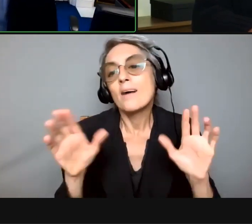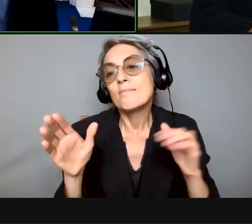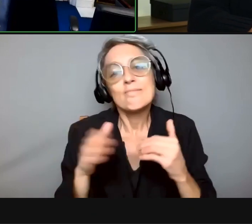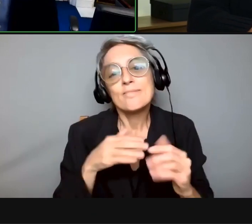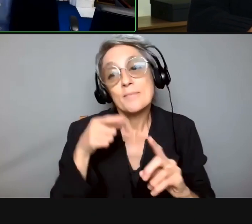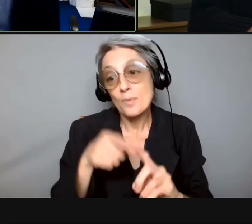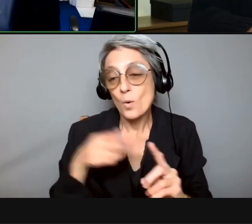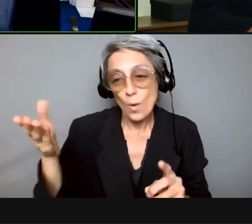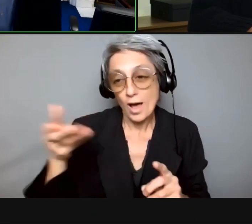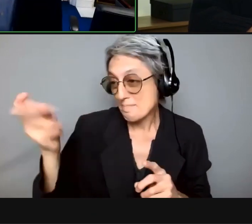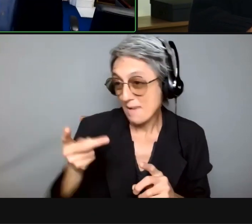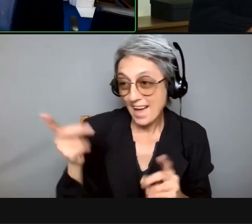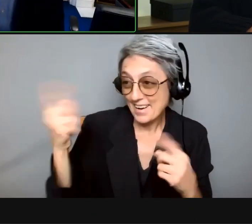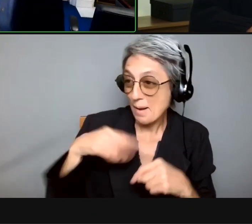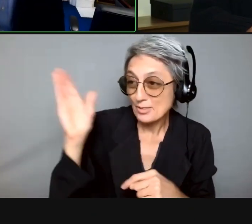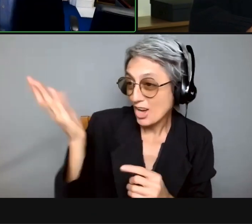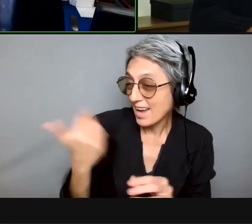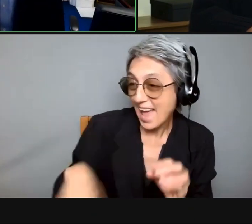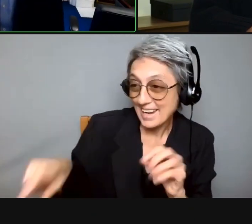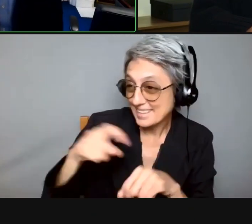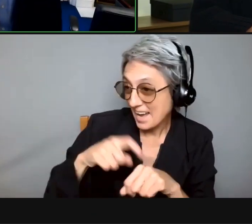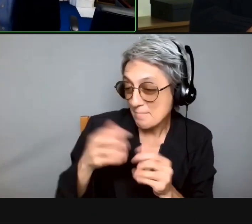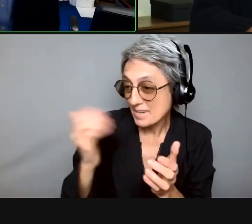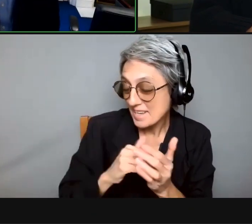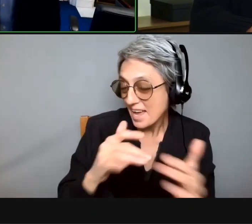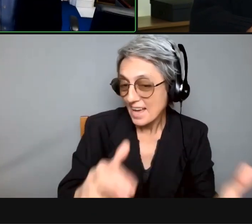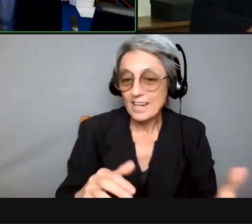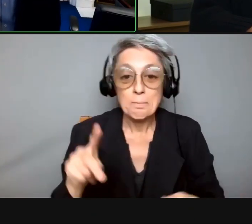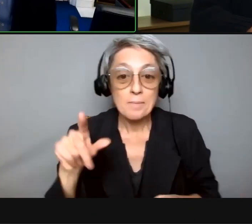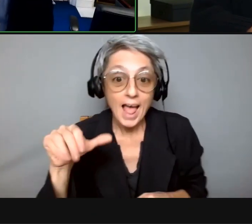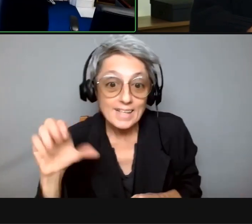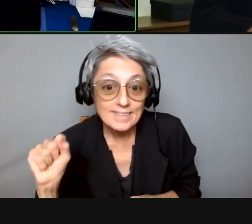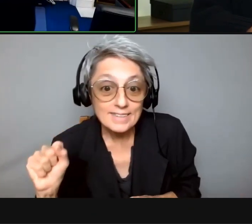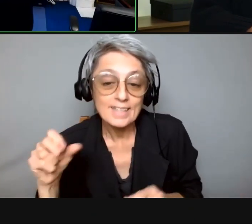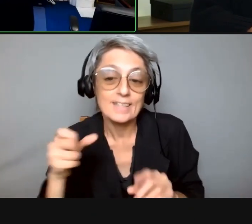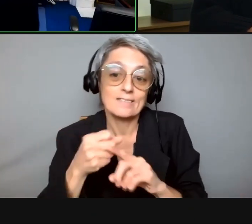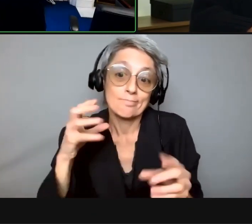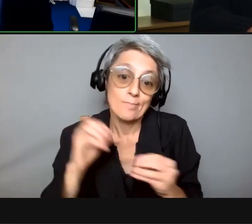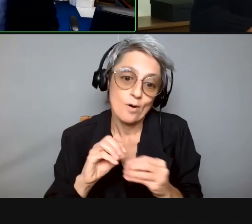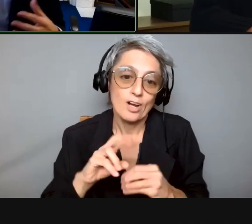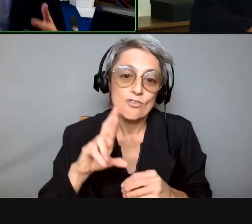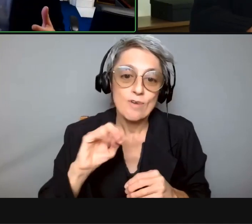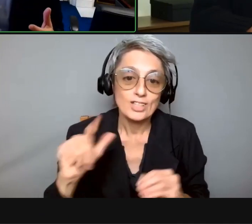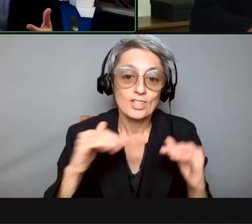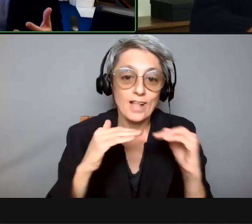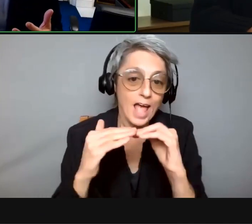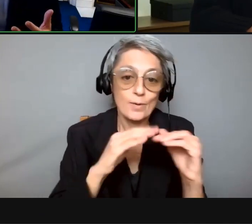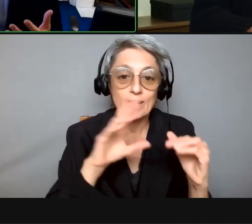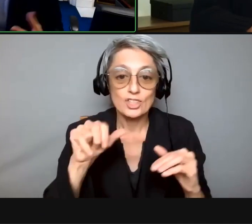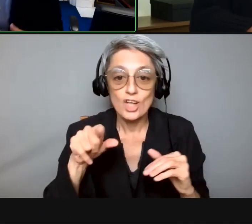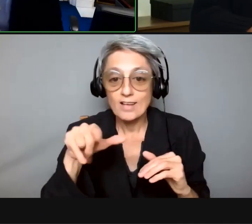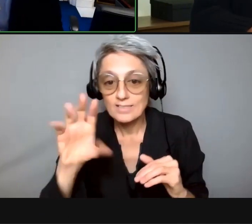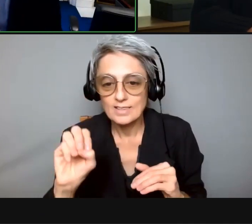It would be great to hear more about plastics and great to dove into racial equity. And justice is a core part of the president's agenda, as you know,